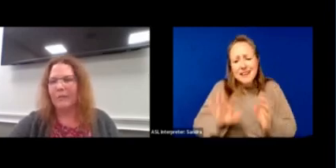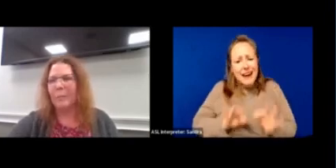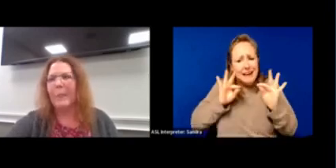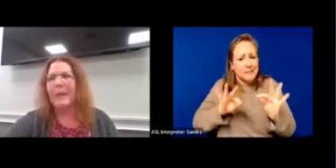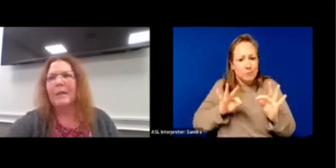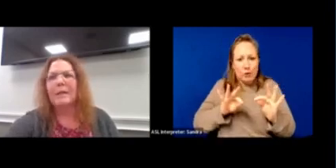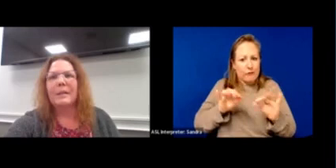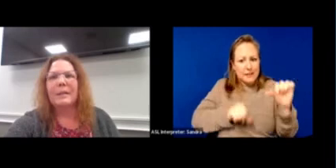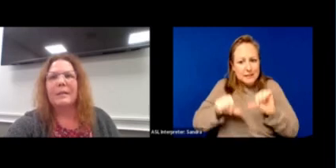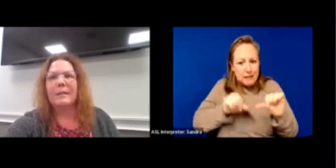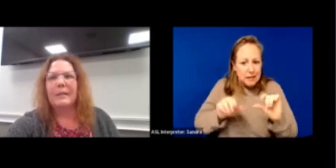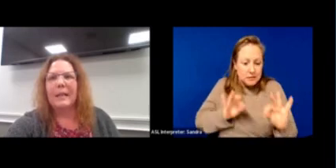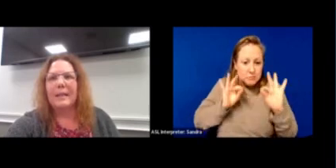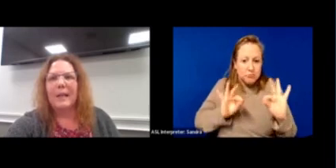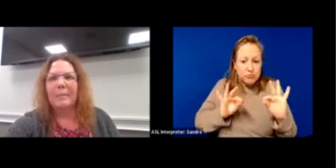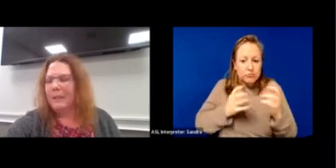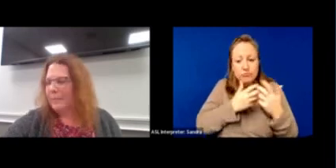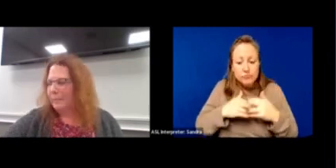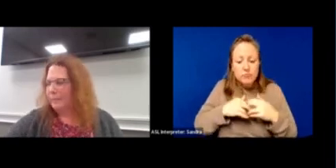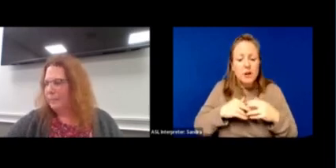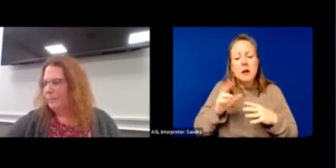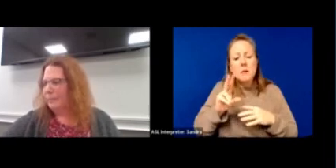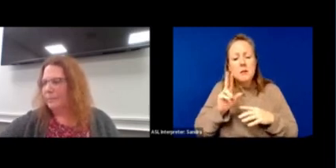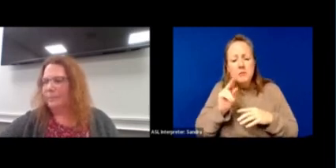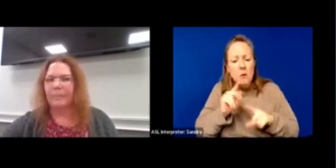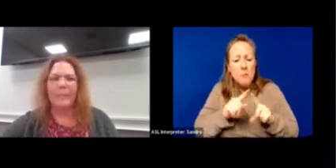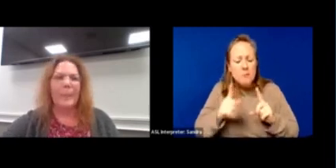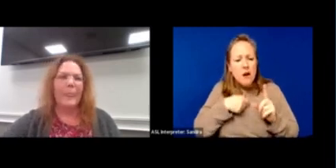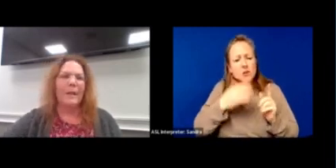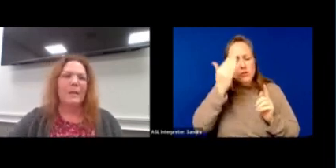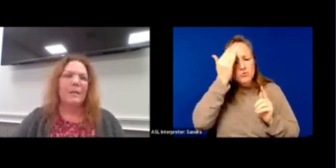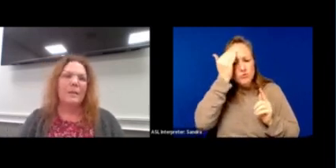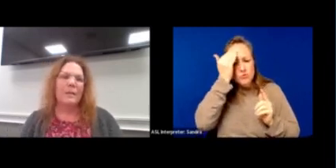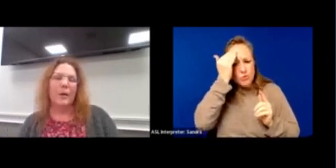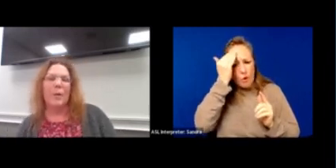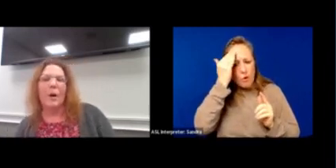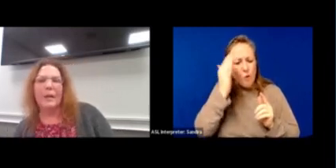of. Next slide, please. So our